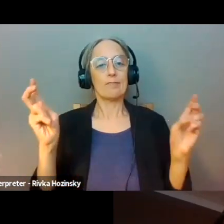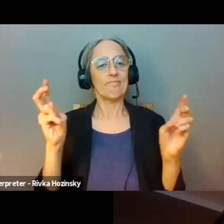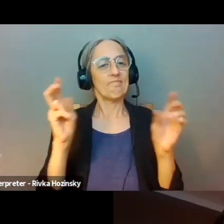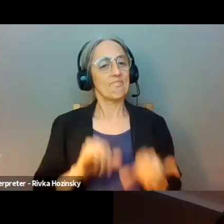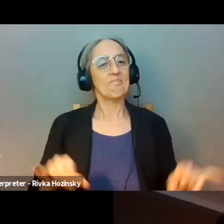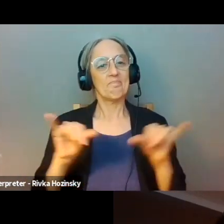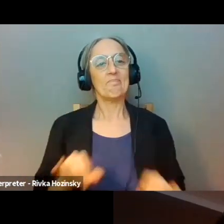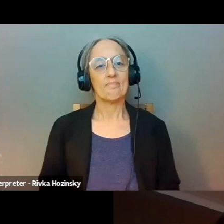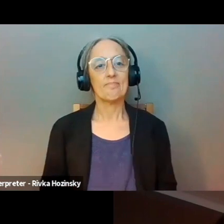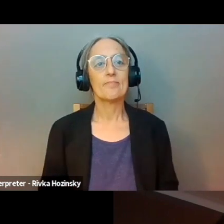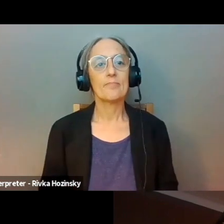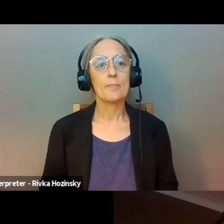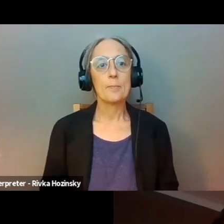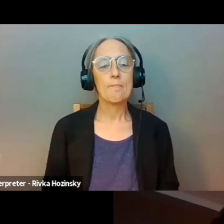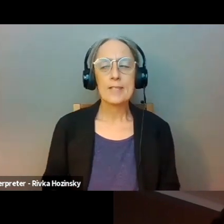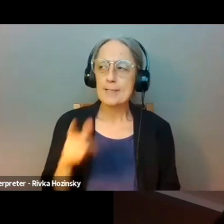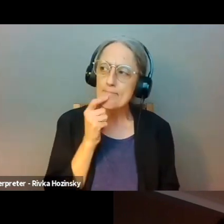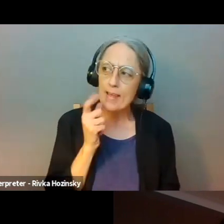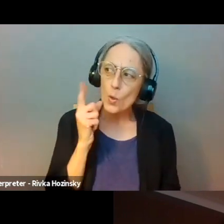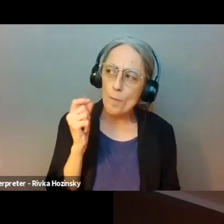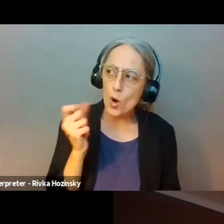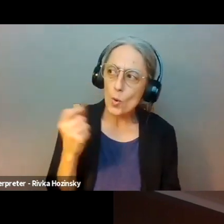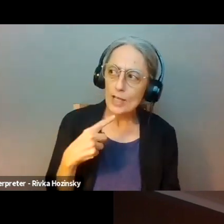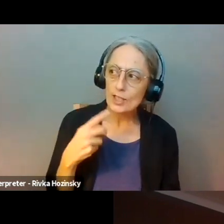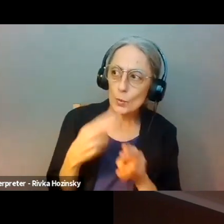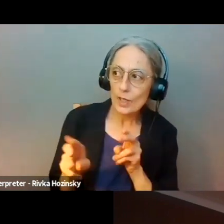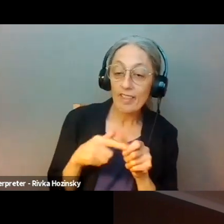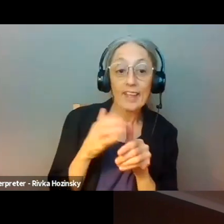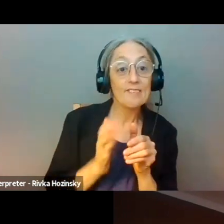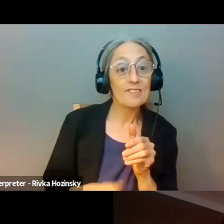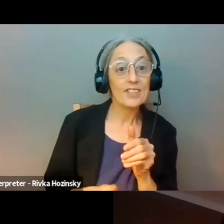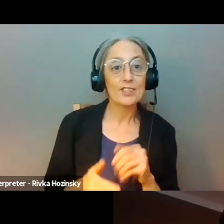I think we can have one more quick question, and then we'll wrap it up. Do you have a quick one, Andy?